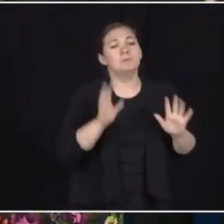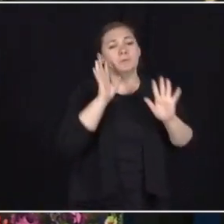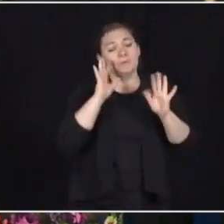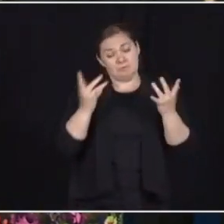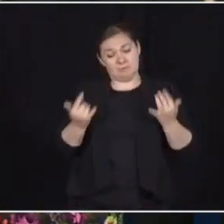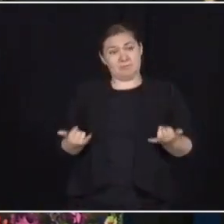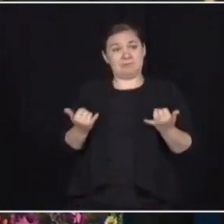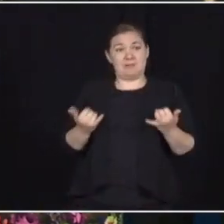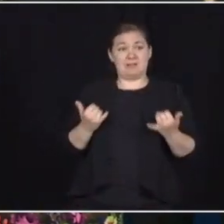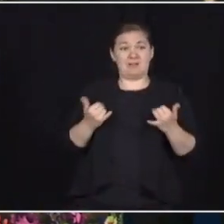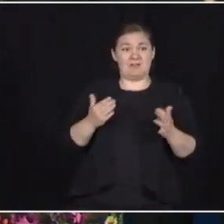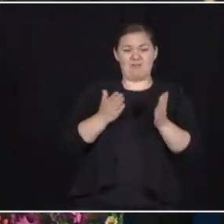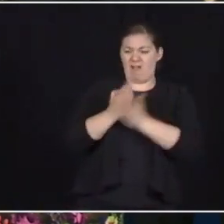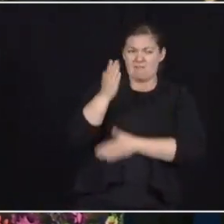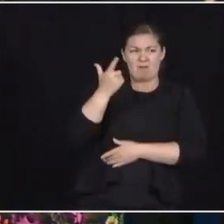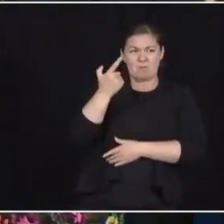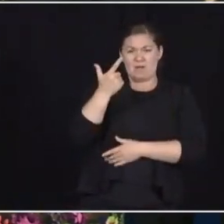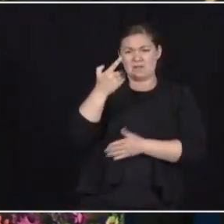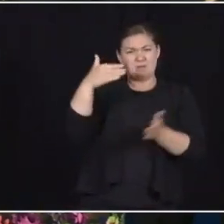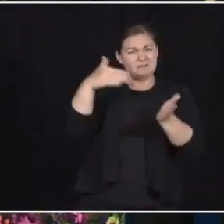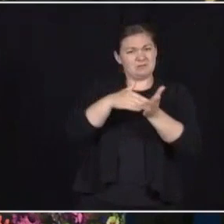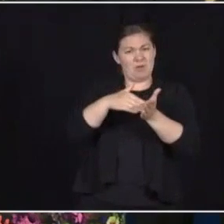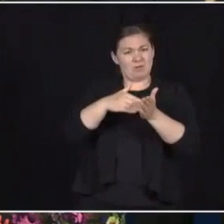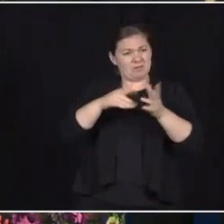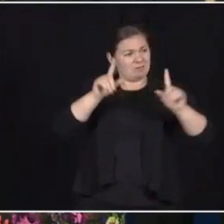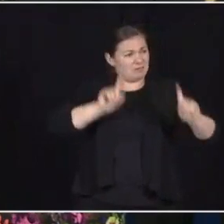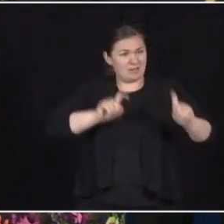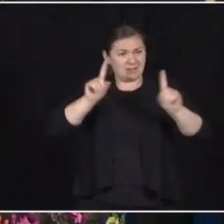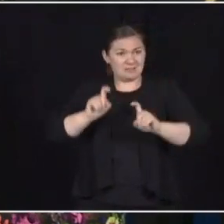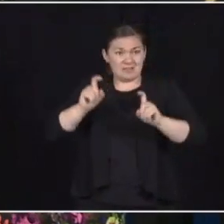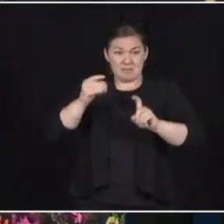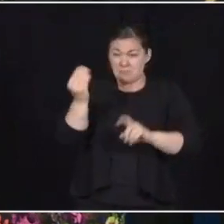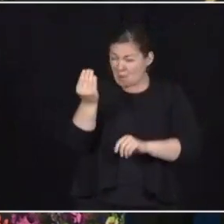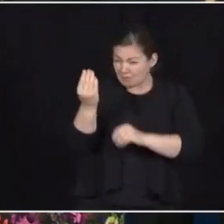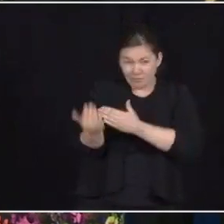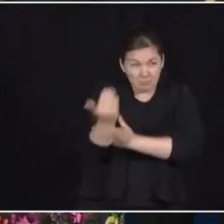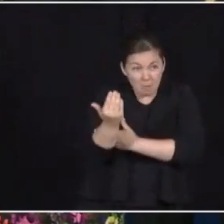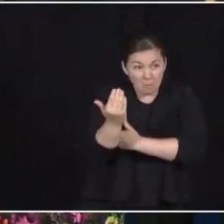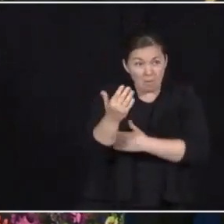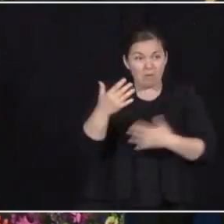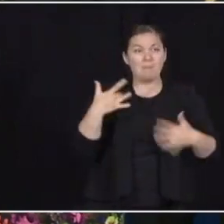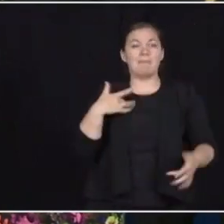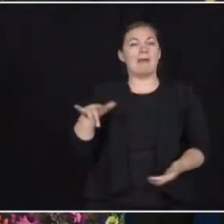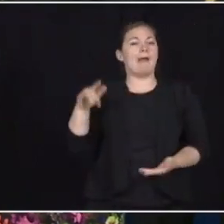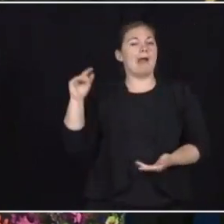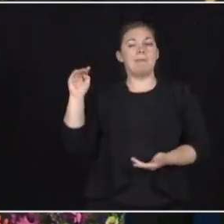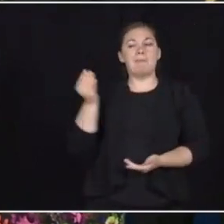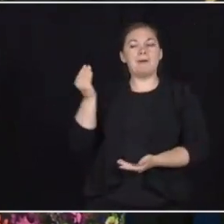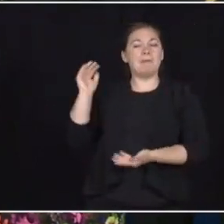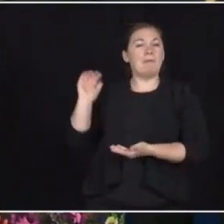front line folks have done, we are in much better shape. We are out of the woods by any means, but man,